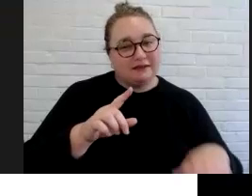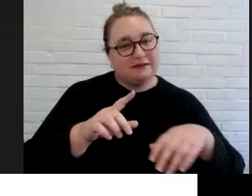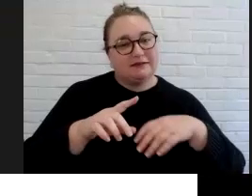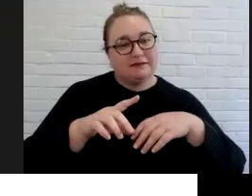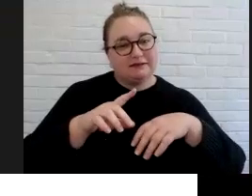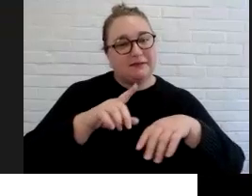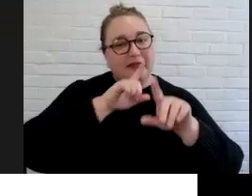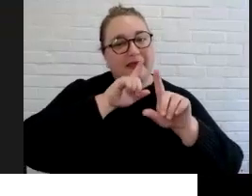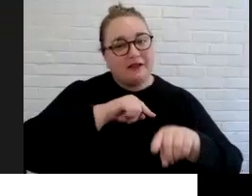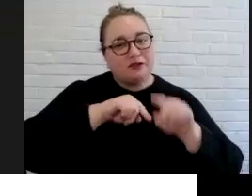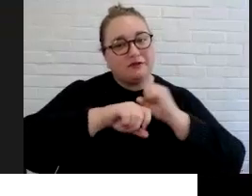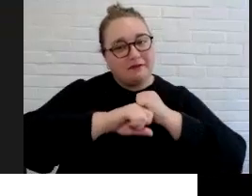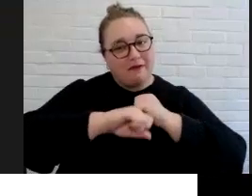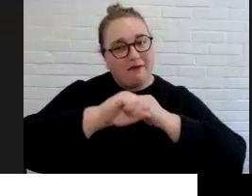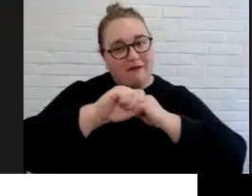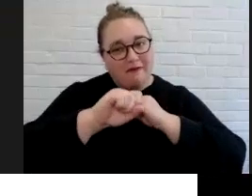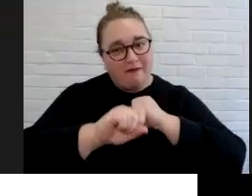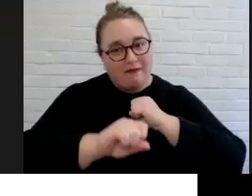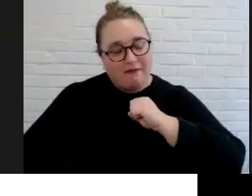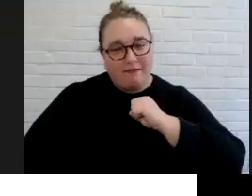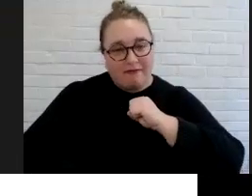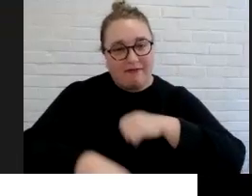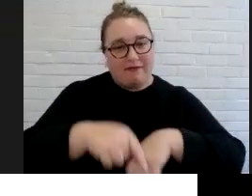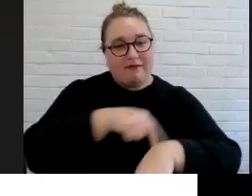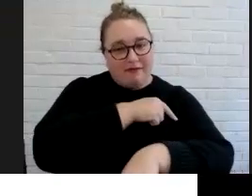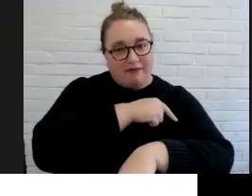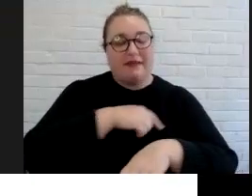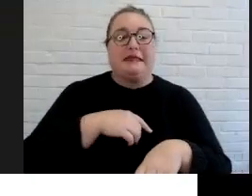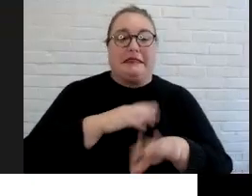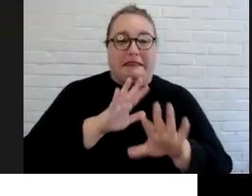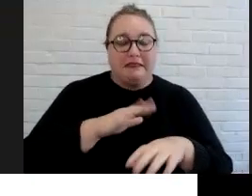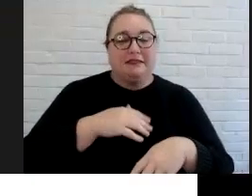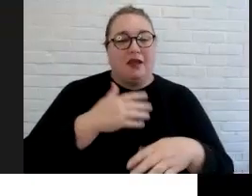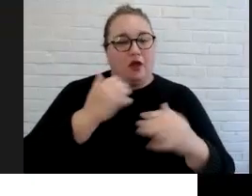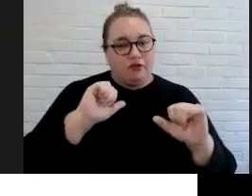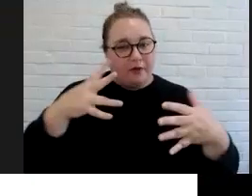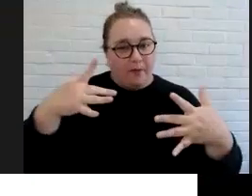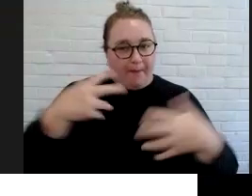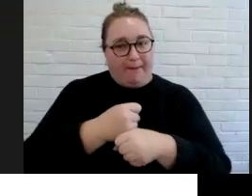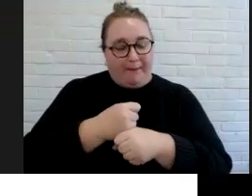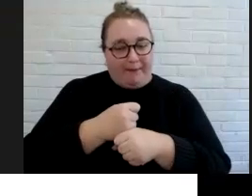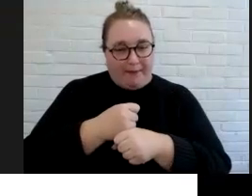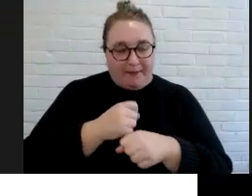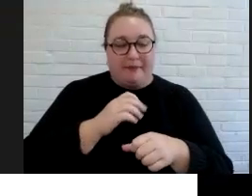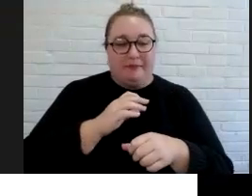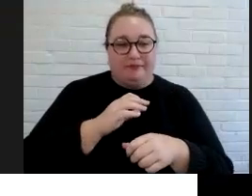But, I try to keep this this brief right now. We are.